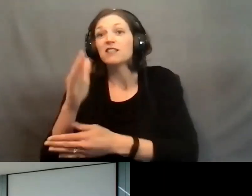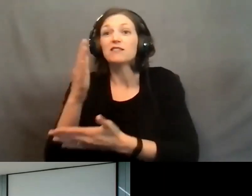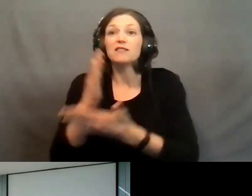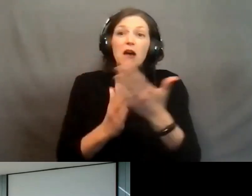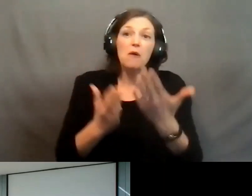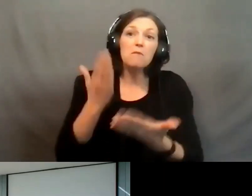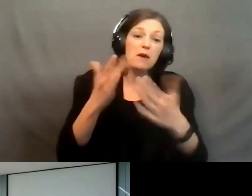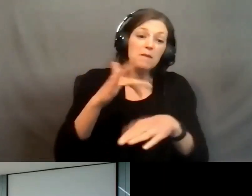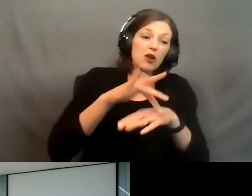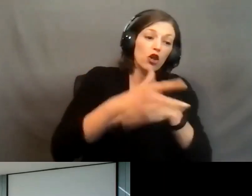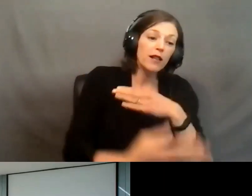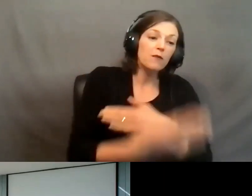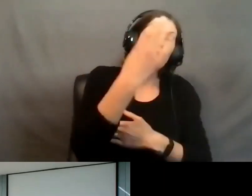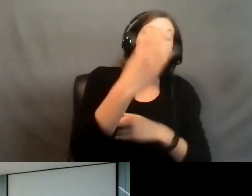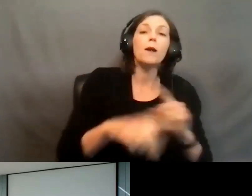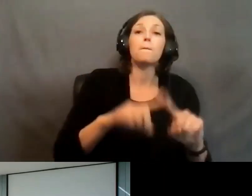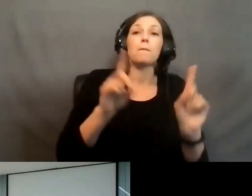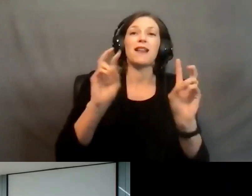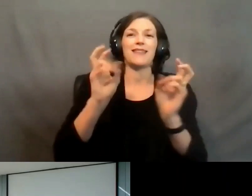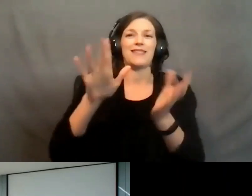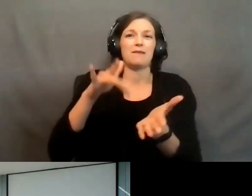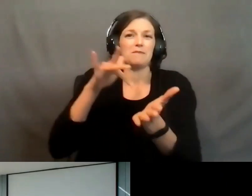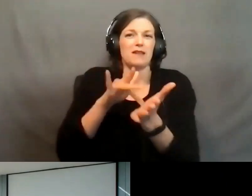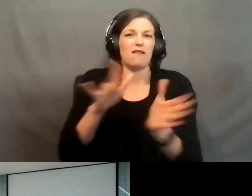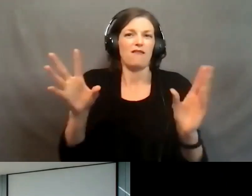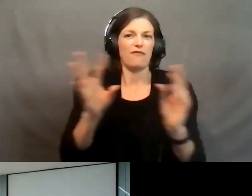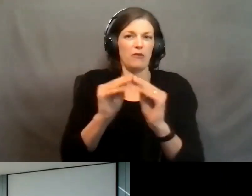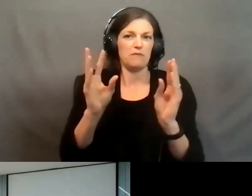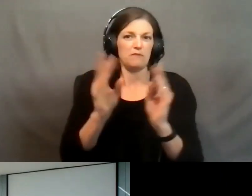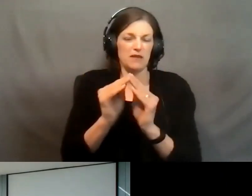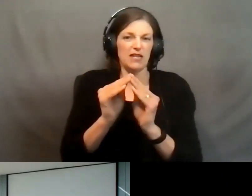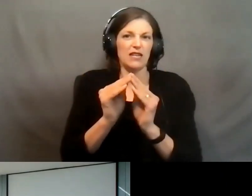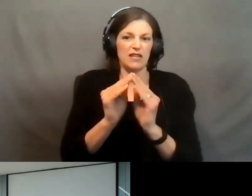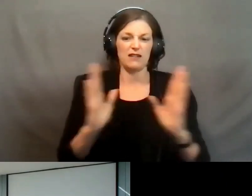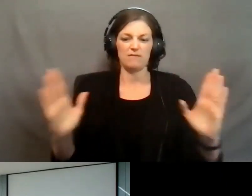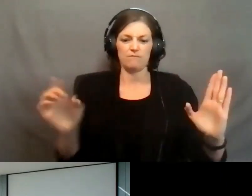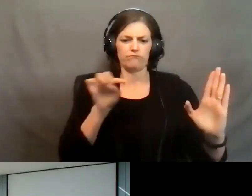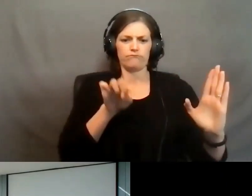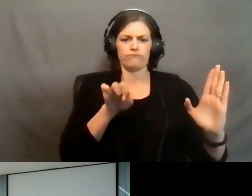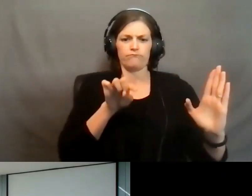the middle of the meaning meeting 12:14:14 span there is a one hour